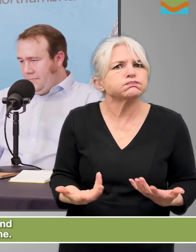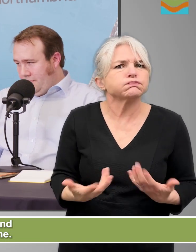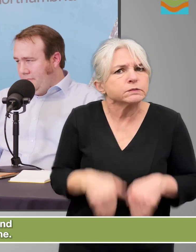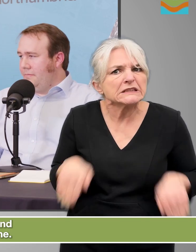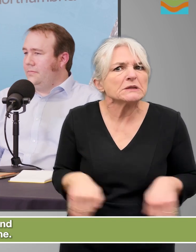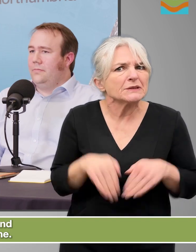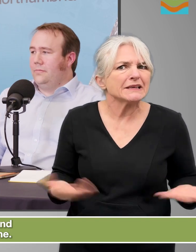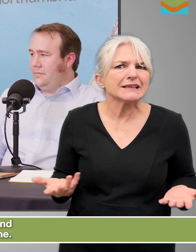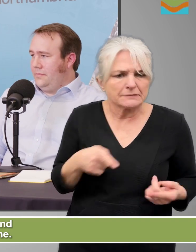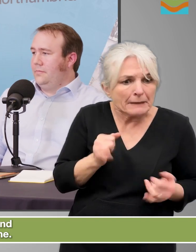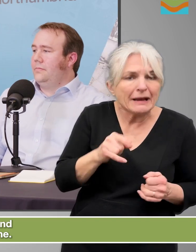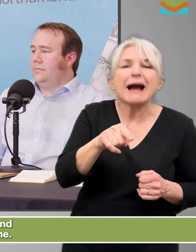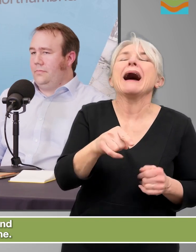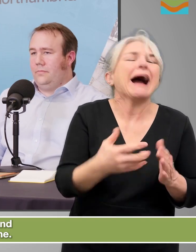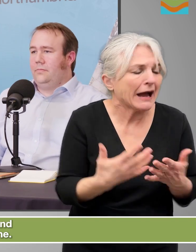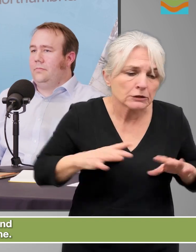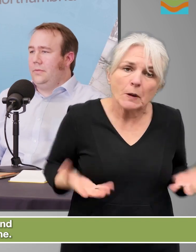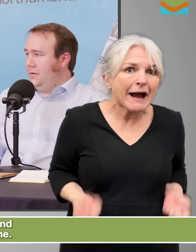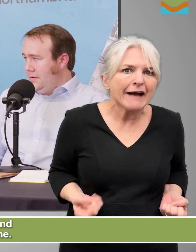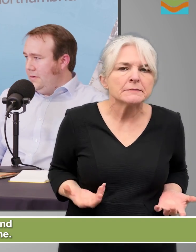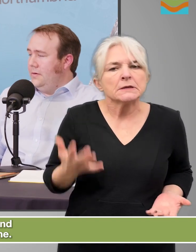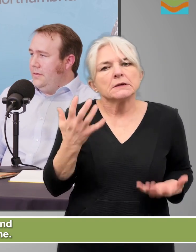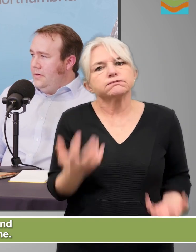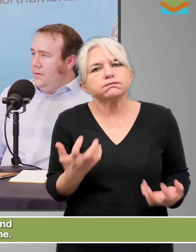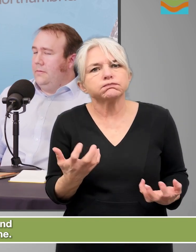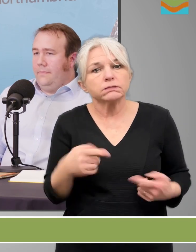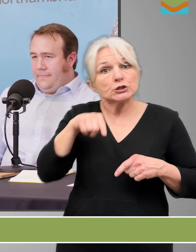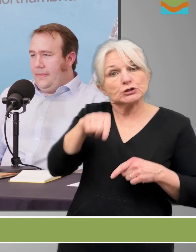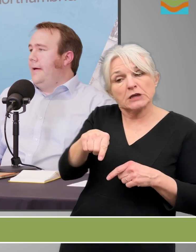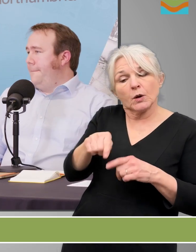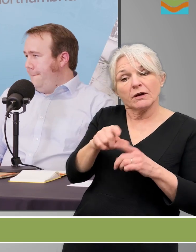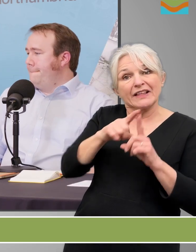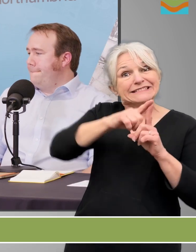it's centrally accessible, and when it's updated, it's done. So at a central point.